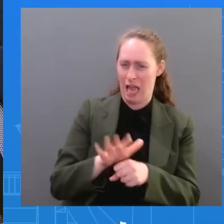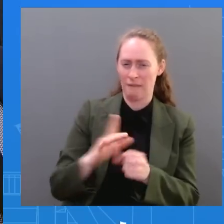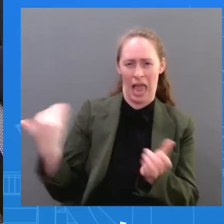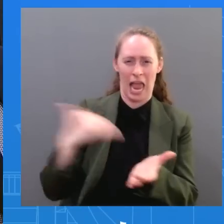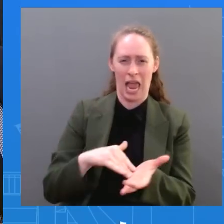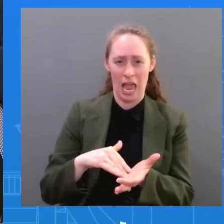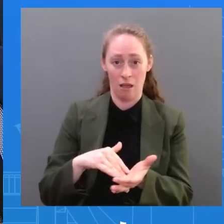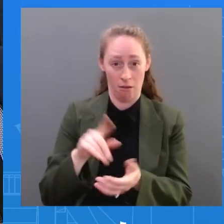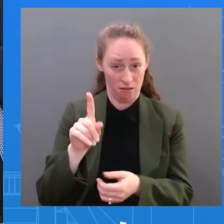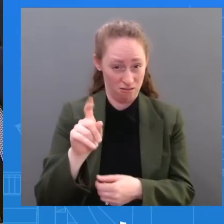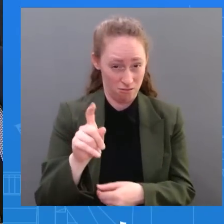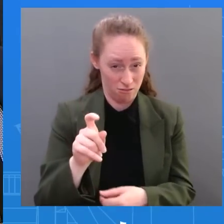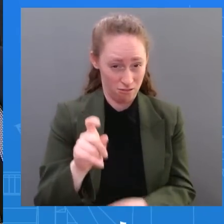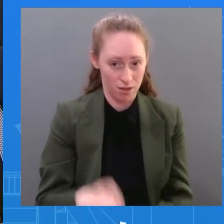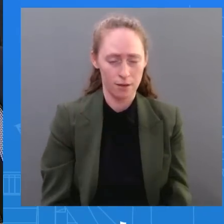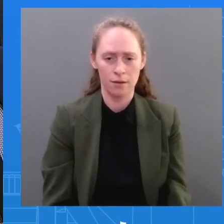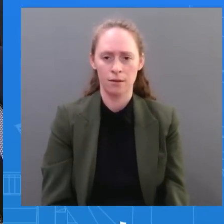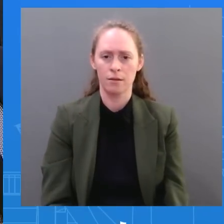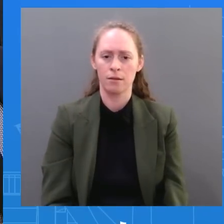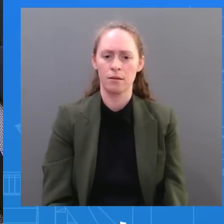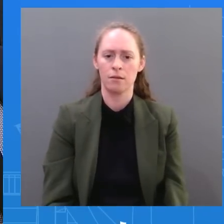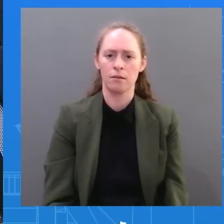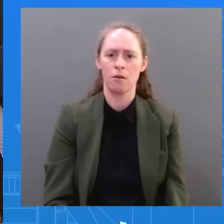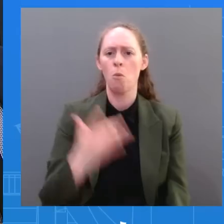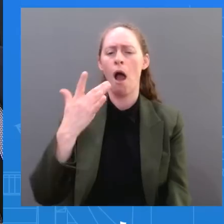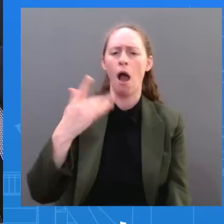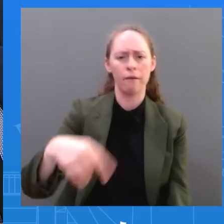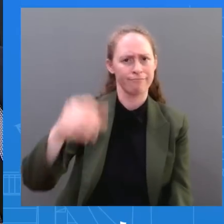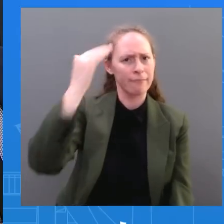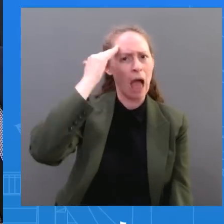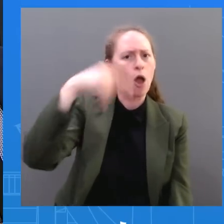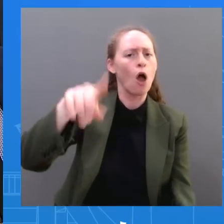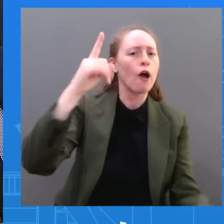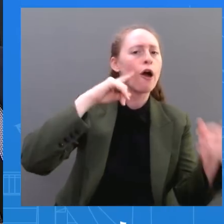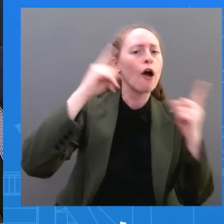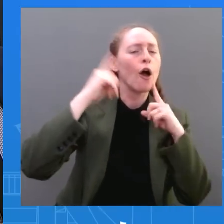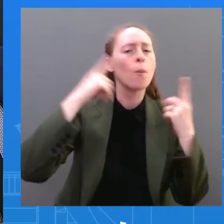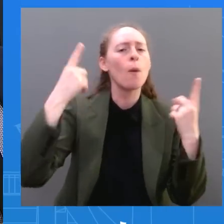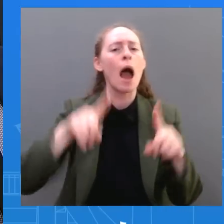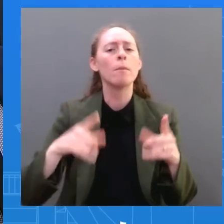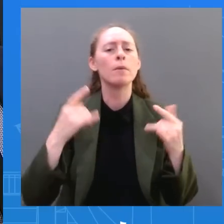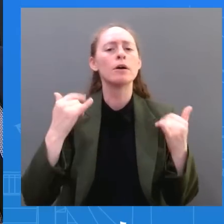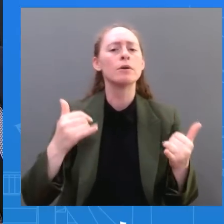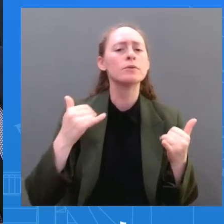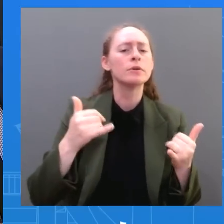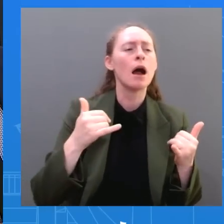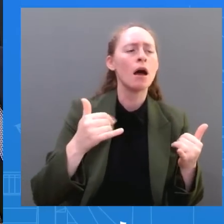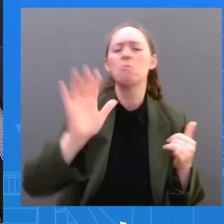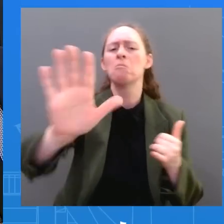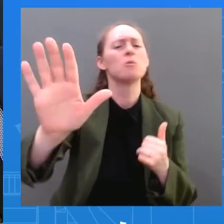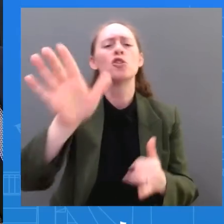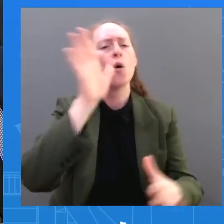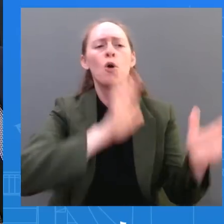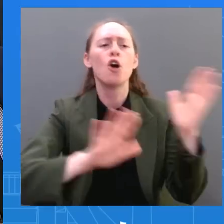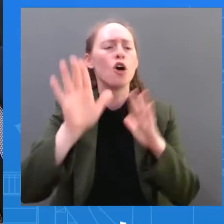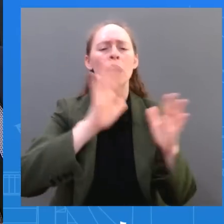"You all heard what happened today. Things will get better still, but not without more hard work." And then two hours later, that same evening, he came out and said a bit more. Is that because he felt --